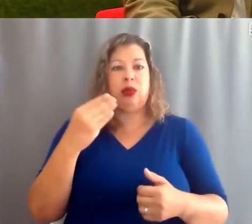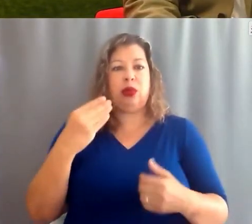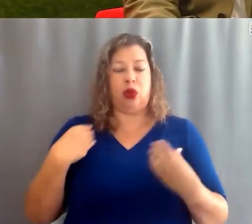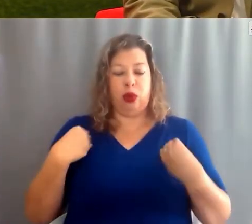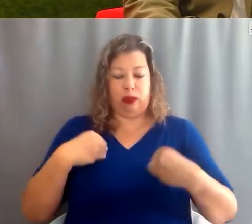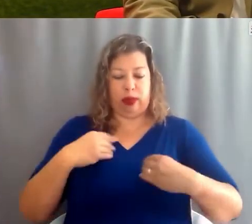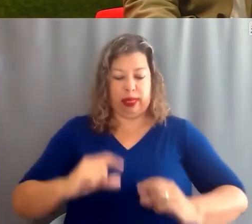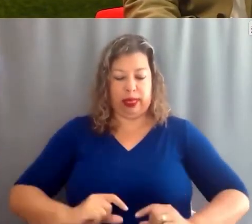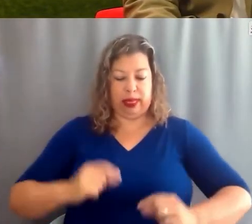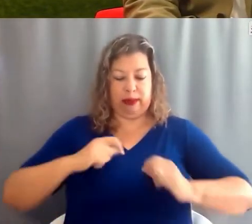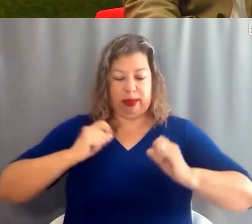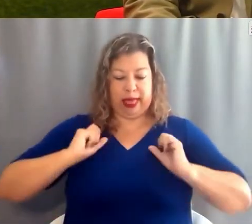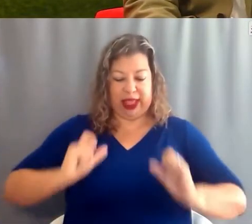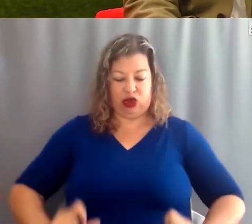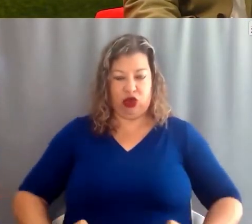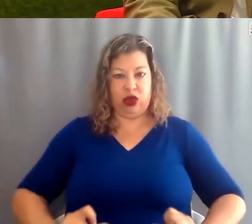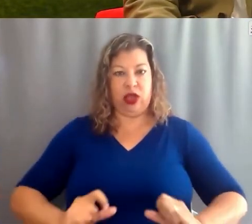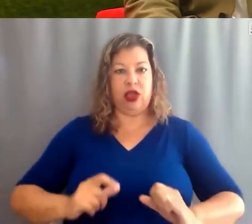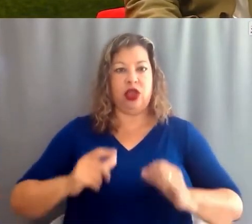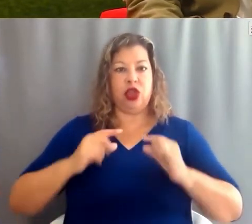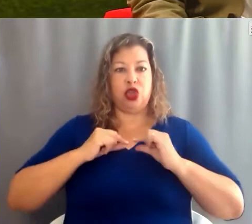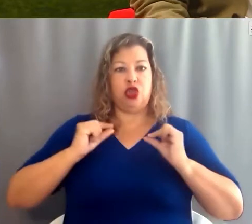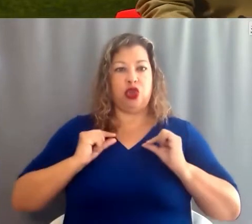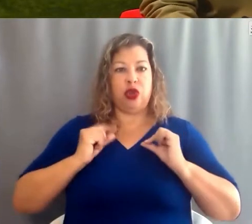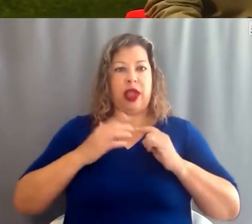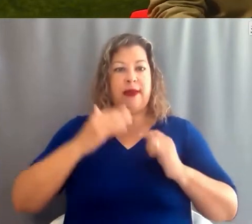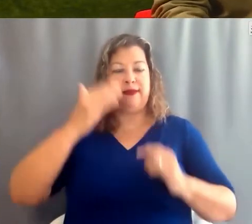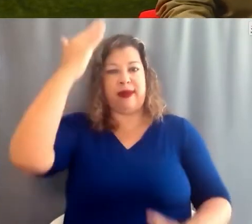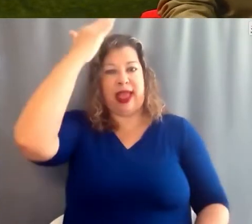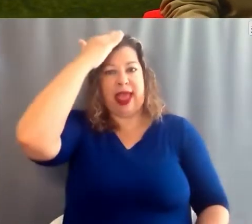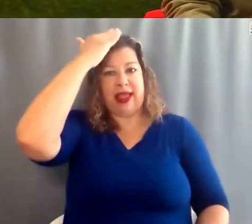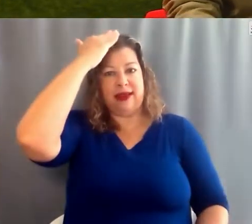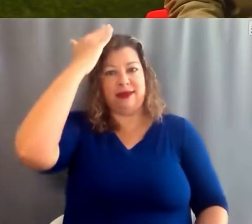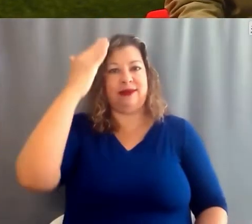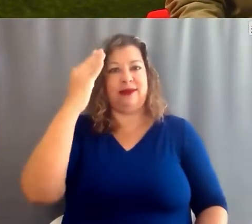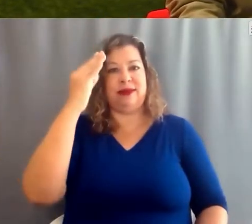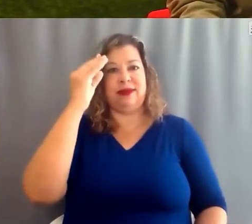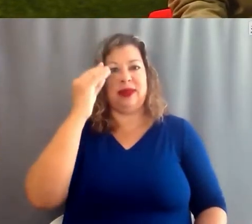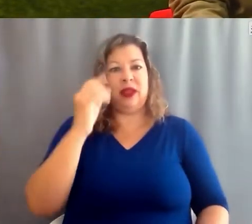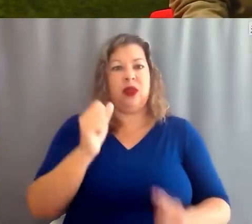shirt, and a porkpie hat. And sporting a trim beard, I guess.